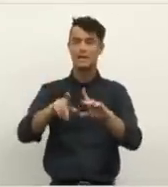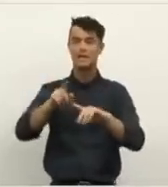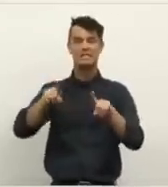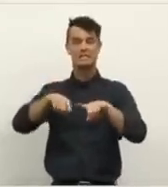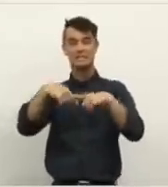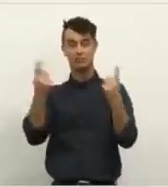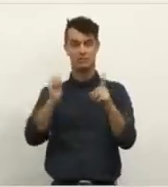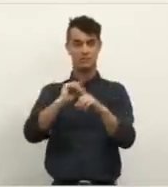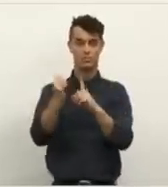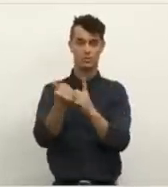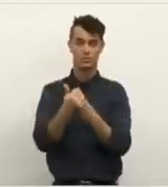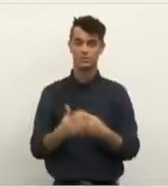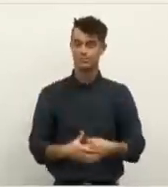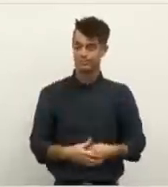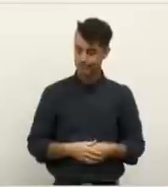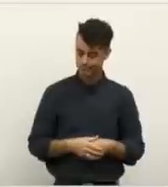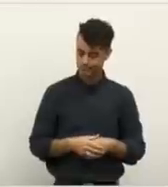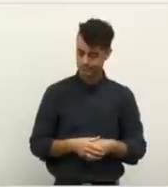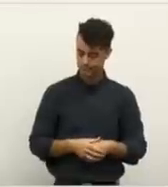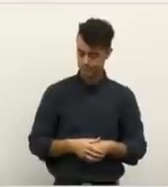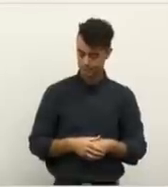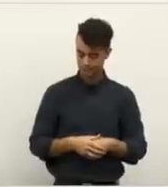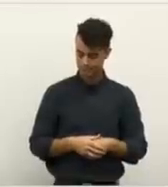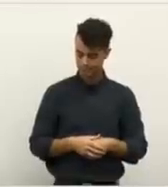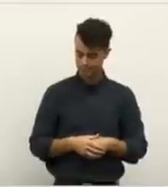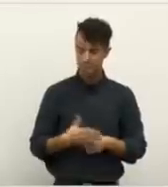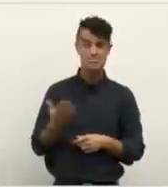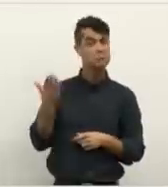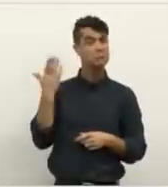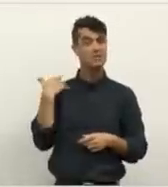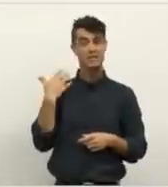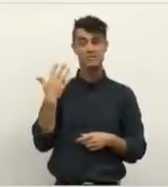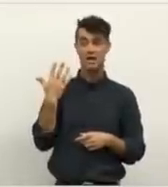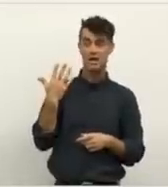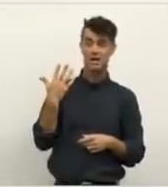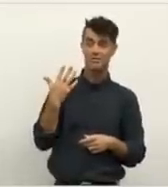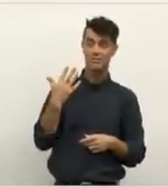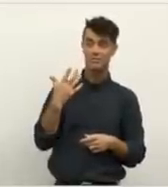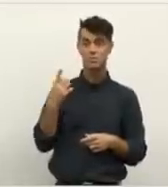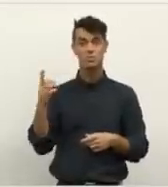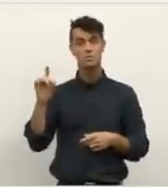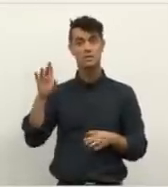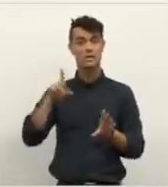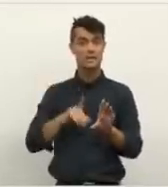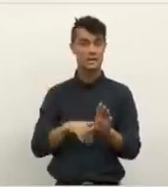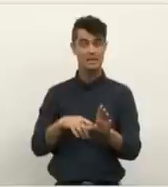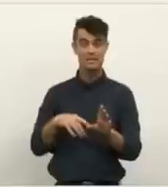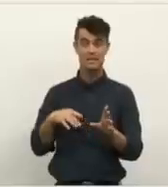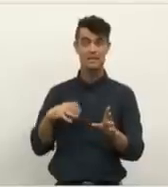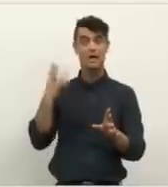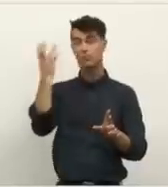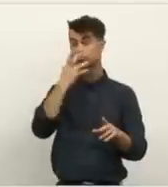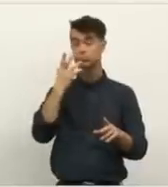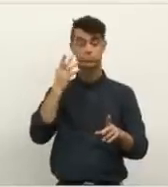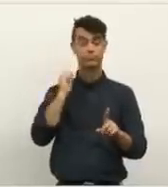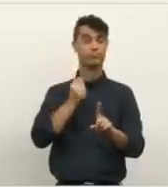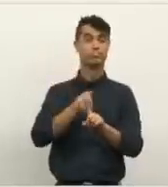Over the last 5 or 10 years, I think the big game changer for me has been having access to an iPad and an iPhone.